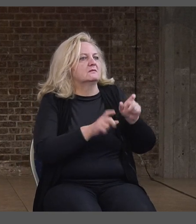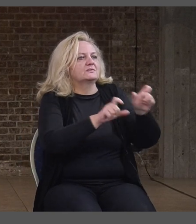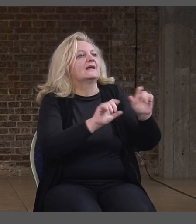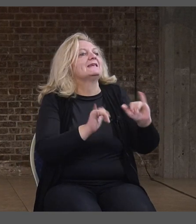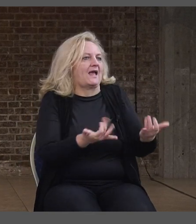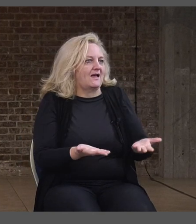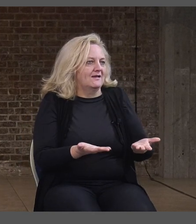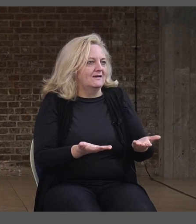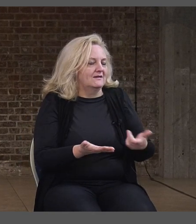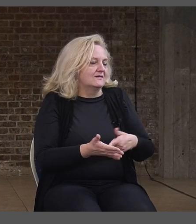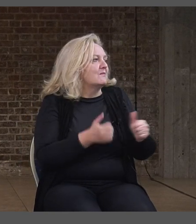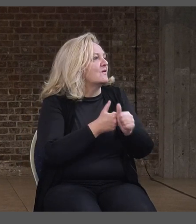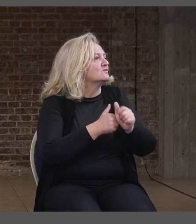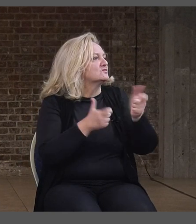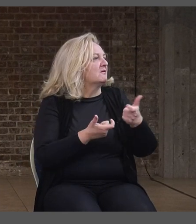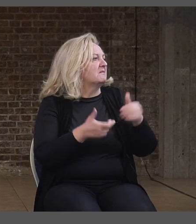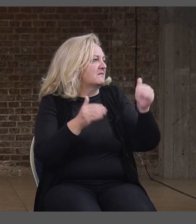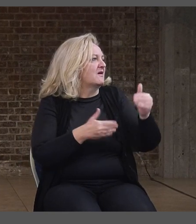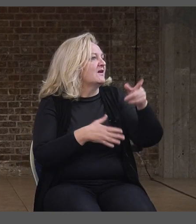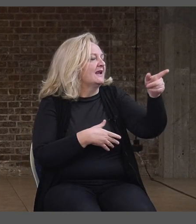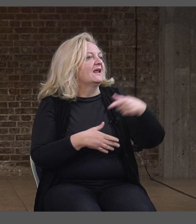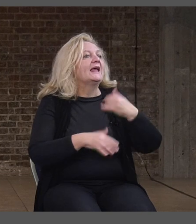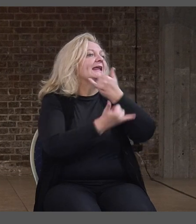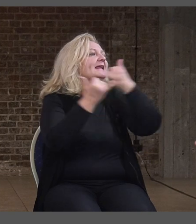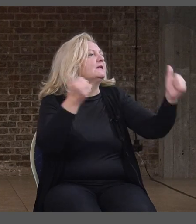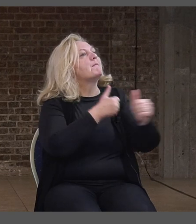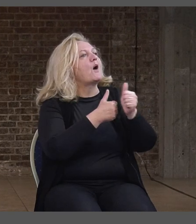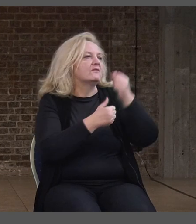on the grounds that they can give a thousand other reasons,